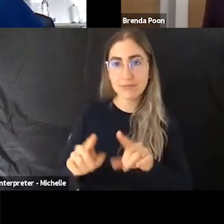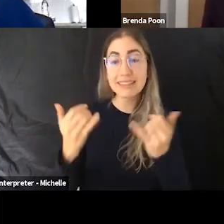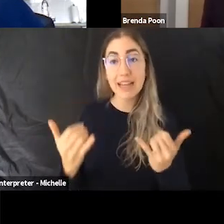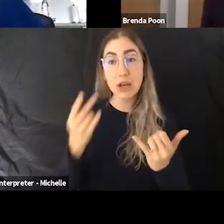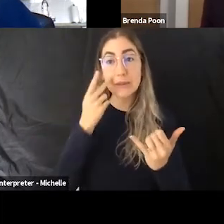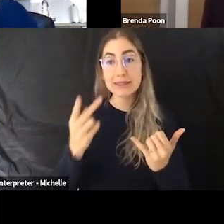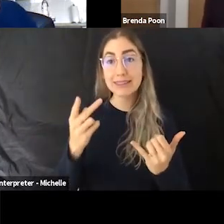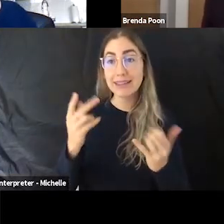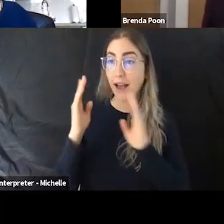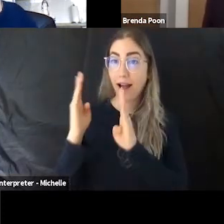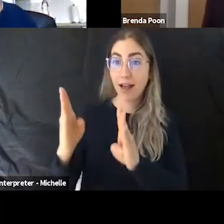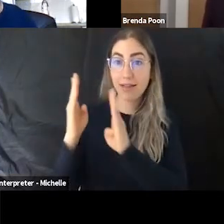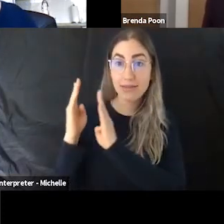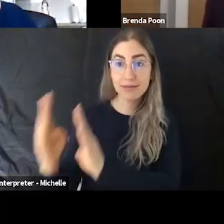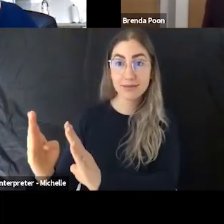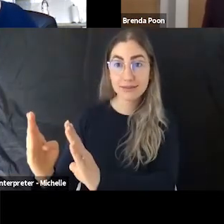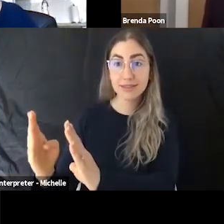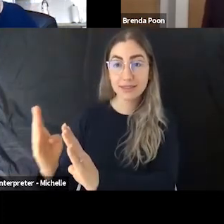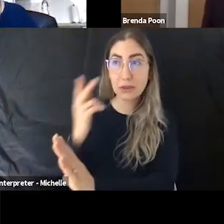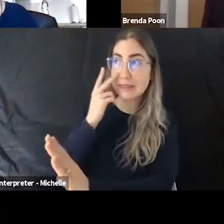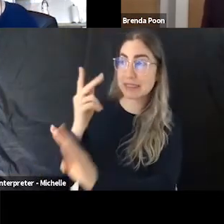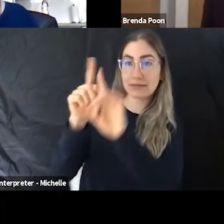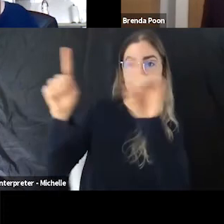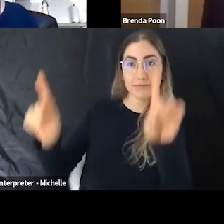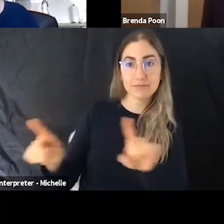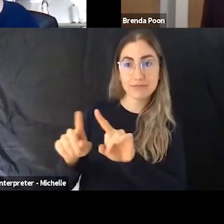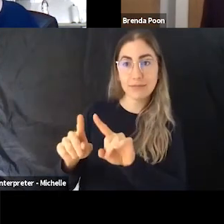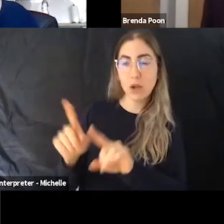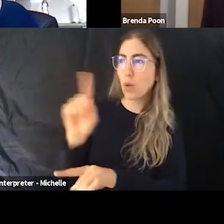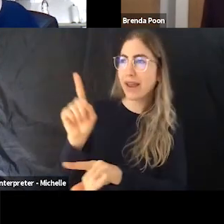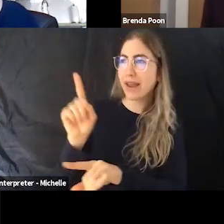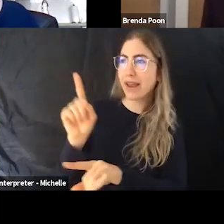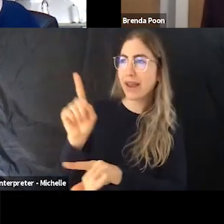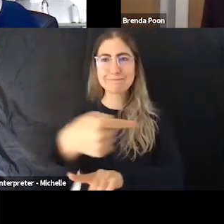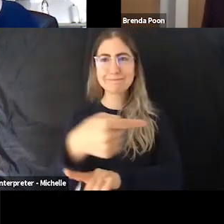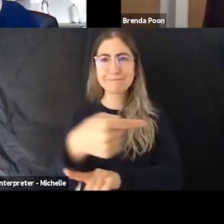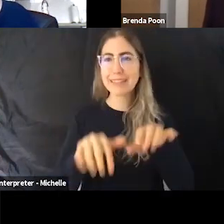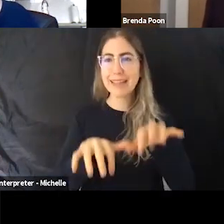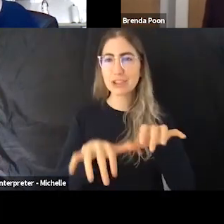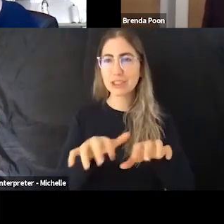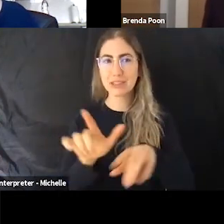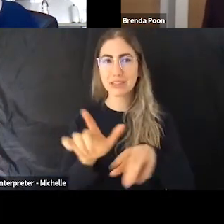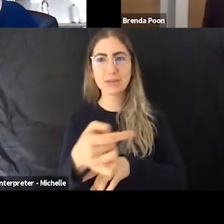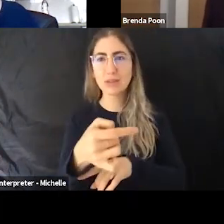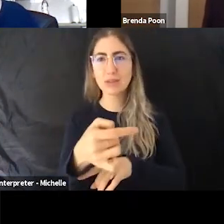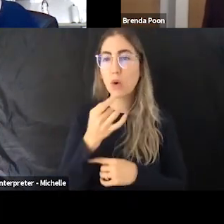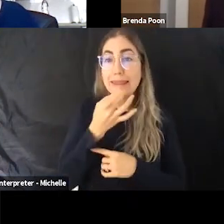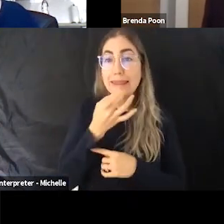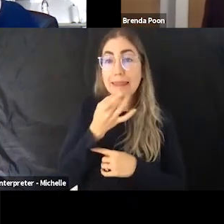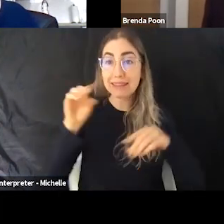S. THERE WAS A CALL FOR MORE IN TERMS OF HELPING TO DIRECT CUSTOMERS THROUGH TO CASHIERS, MAYBE HAVING FLASHING LIGHTS